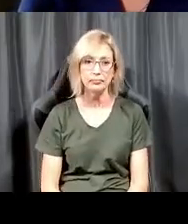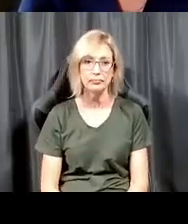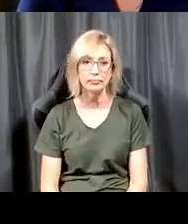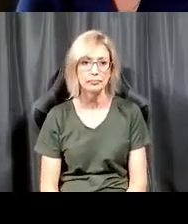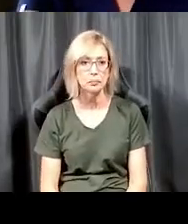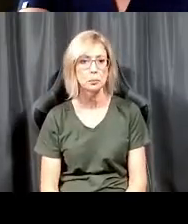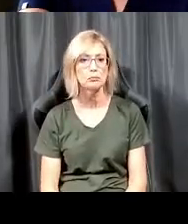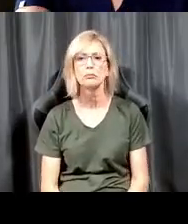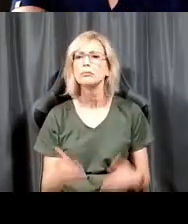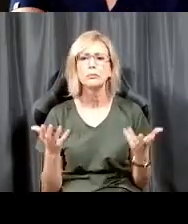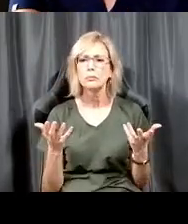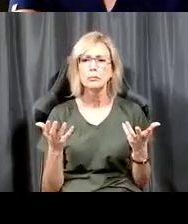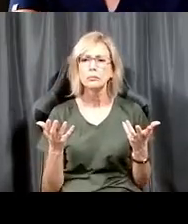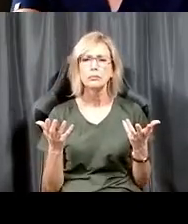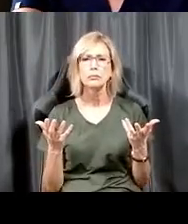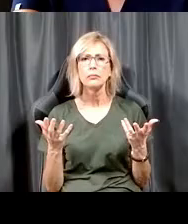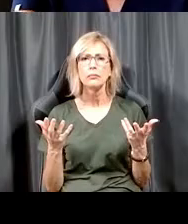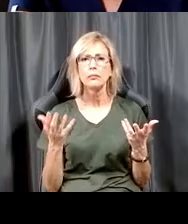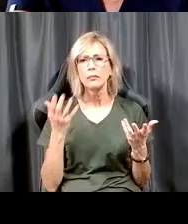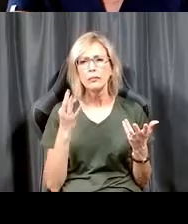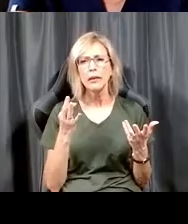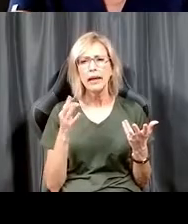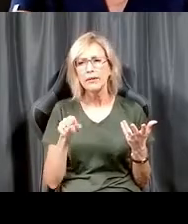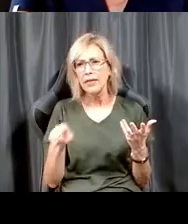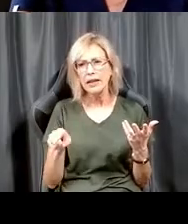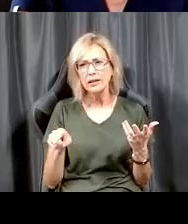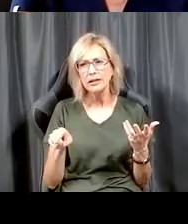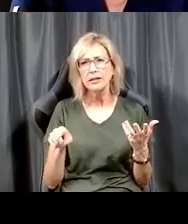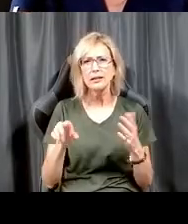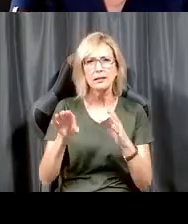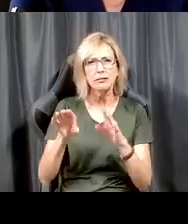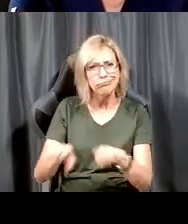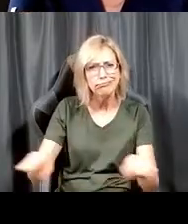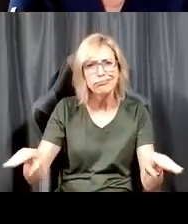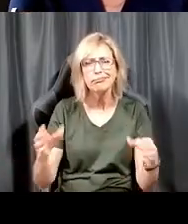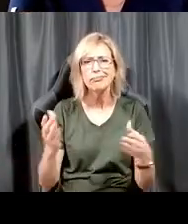What do we do when we have these kids? What are some of the activities that we can do?